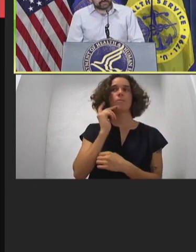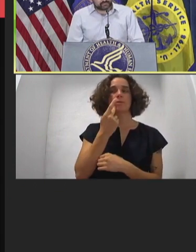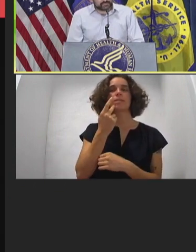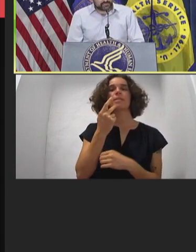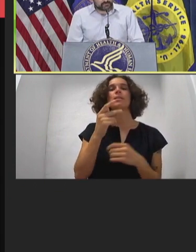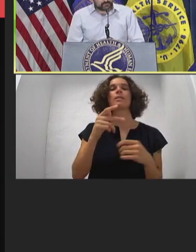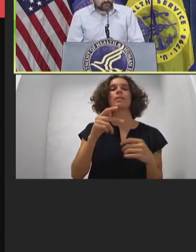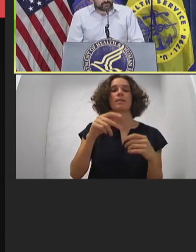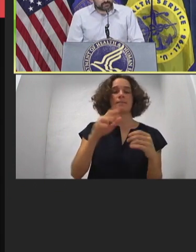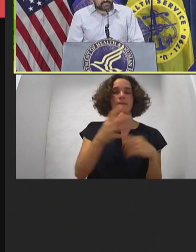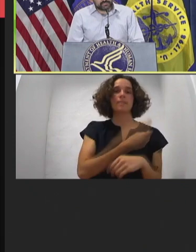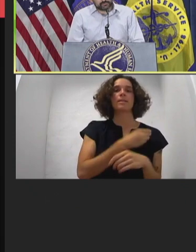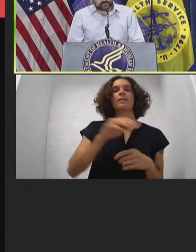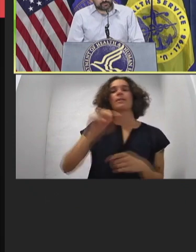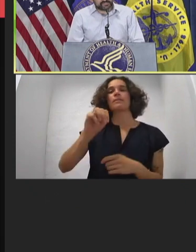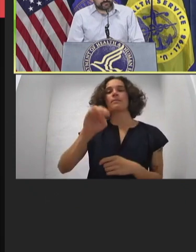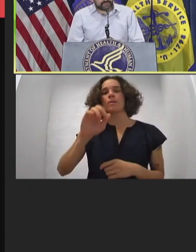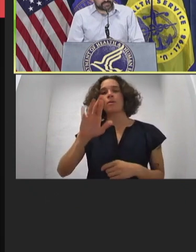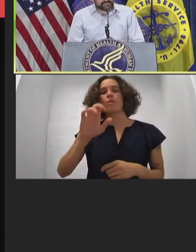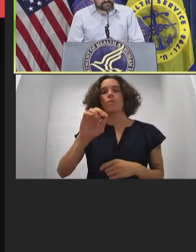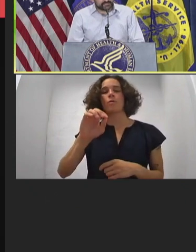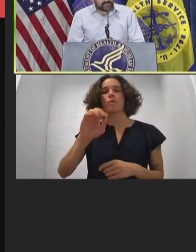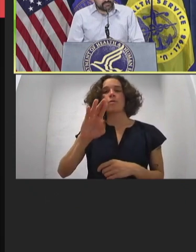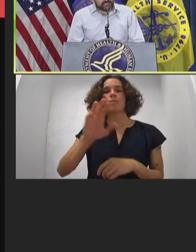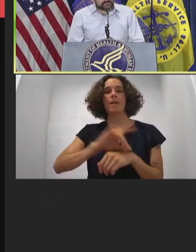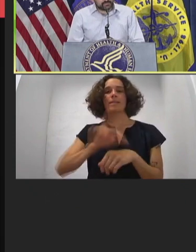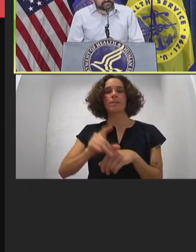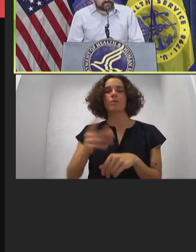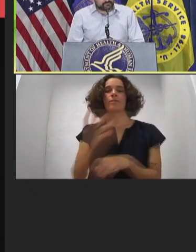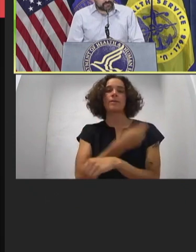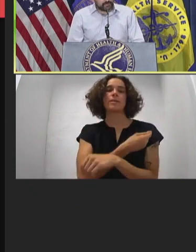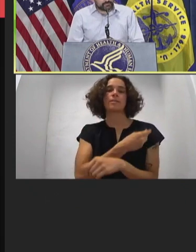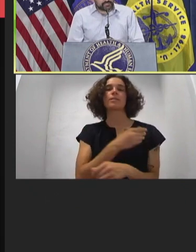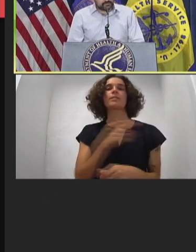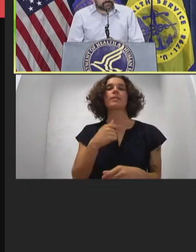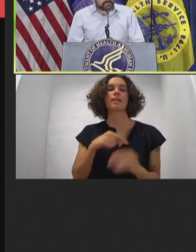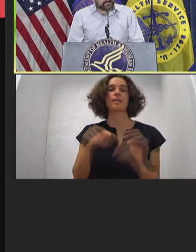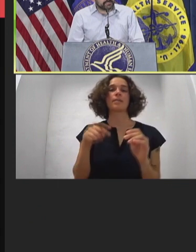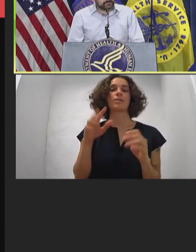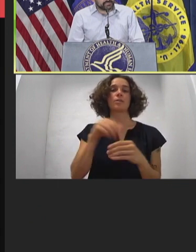which include both killed whole cell vaccines as well as live recombinant or live attenuated